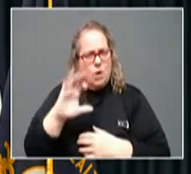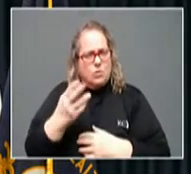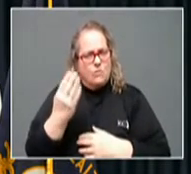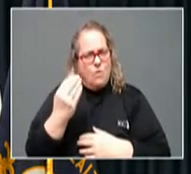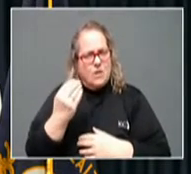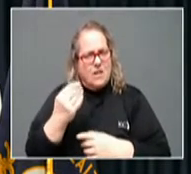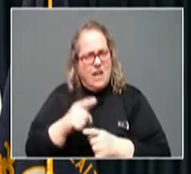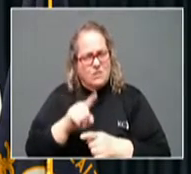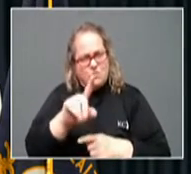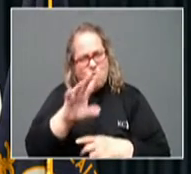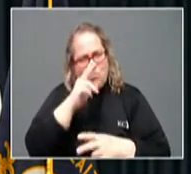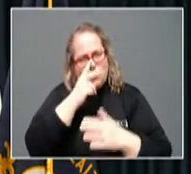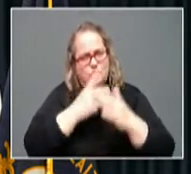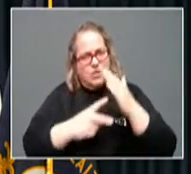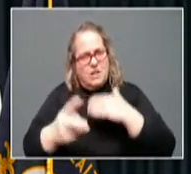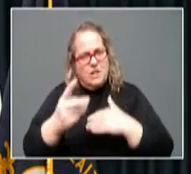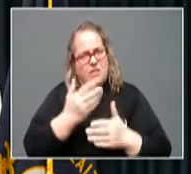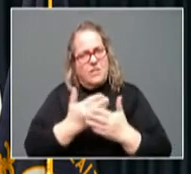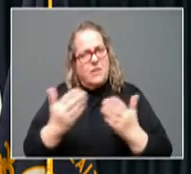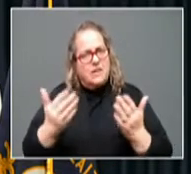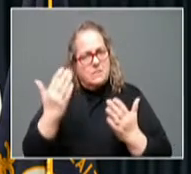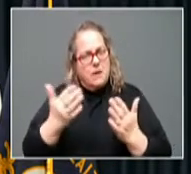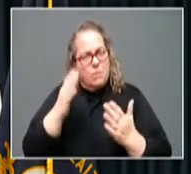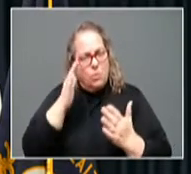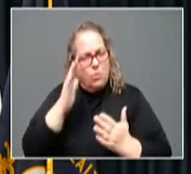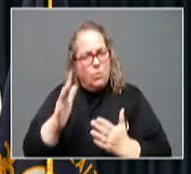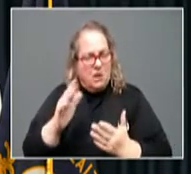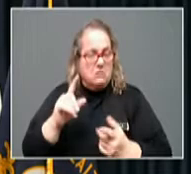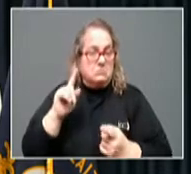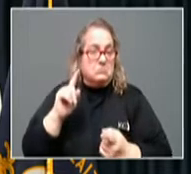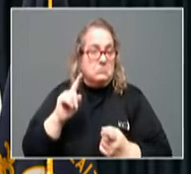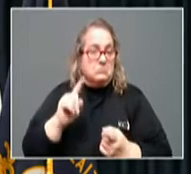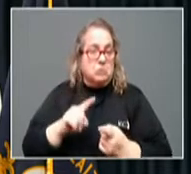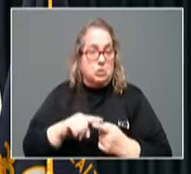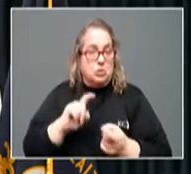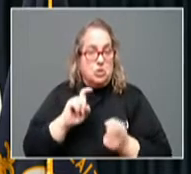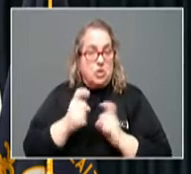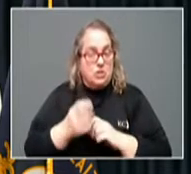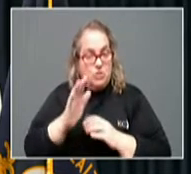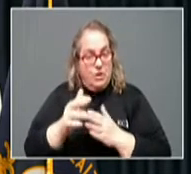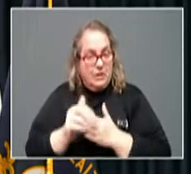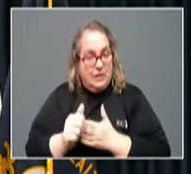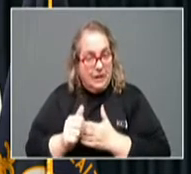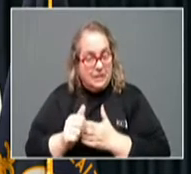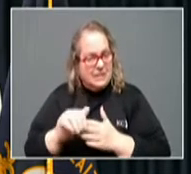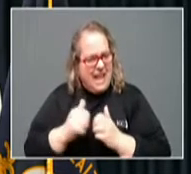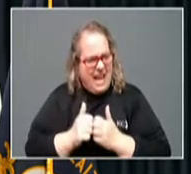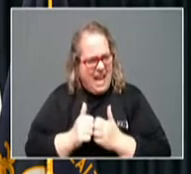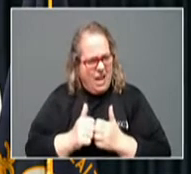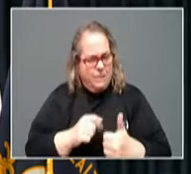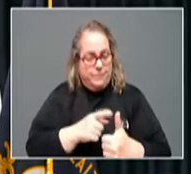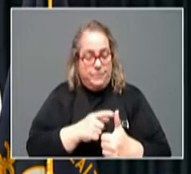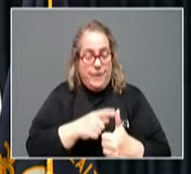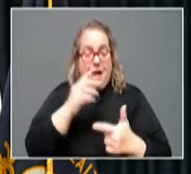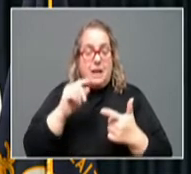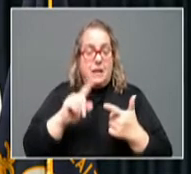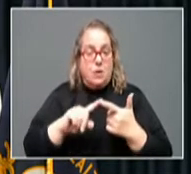things might ease enough to change some restrictions or guidance. And what kinds of things do you foresee changing? If you can say